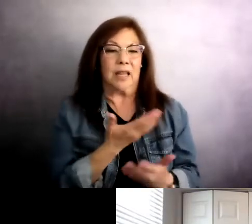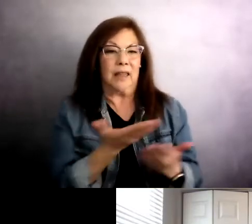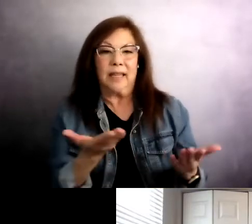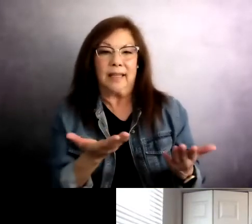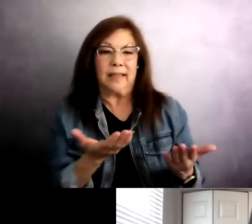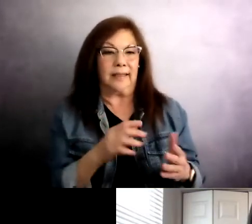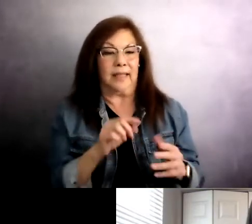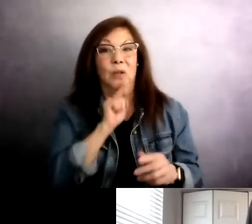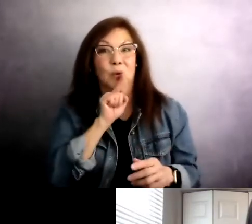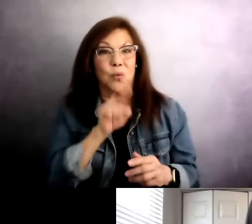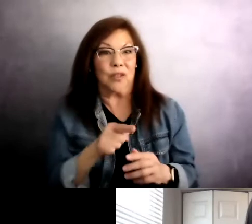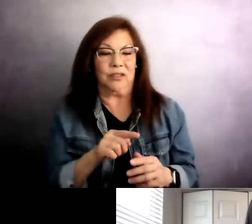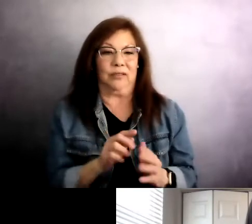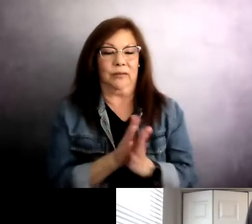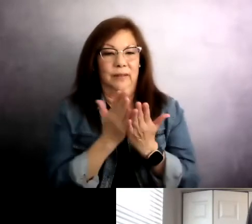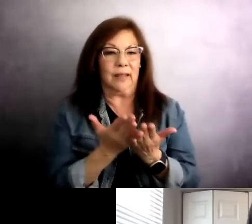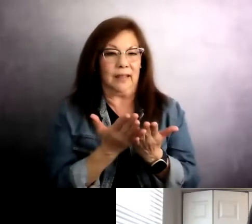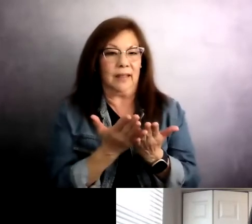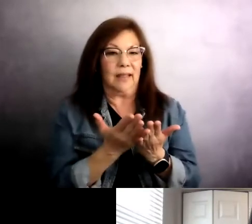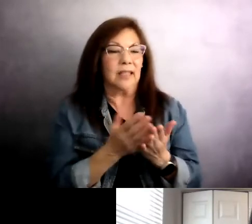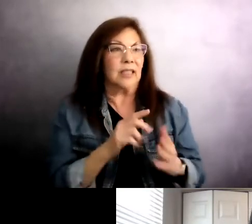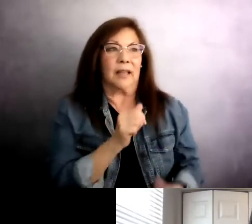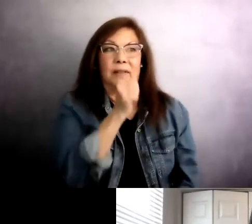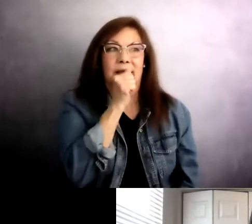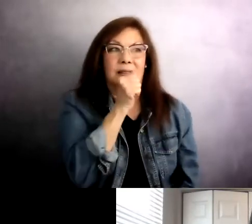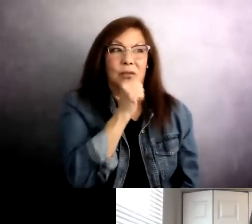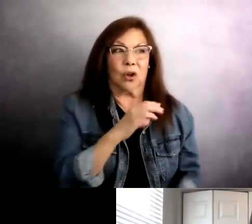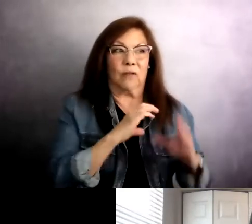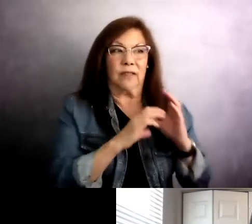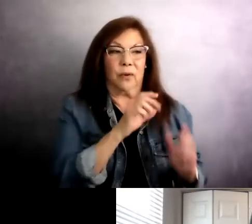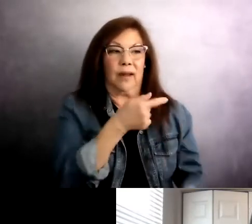She is absolute having secret conversations with Gatsby, she is having secret conversations